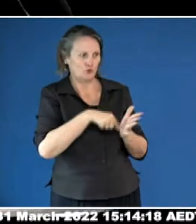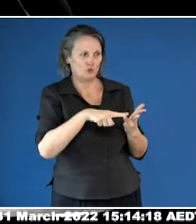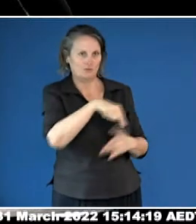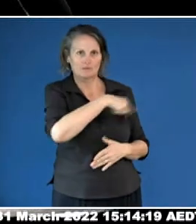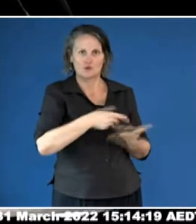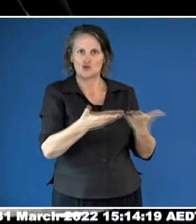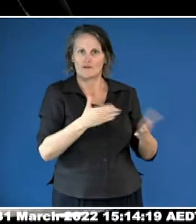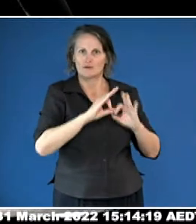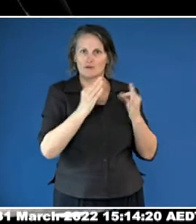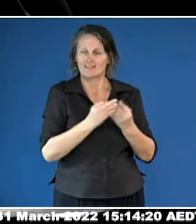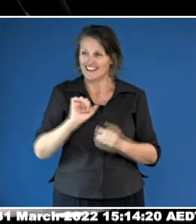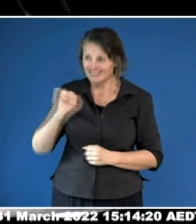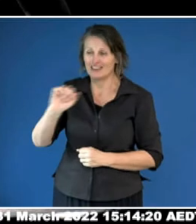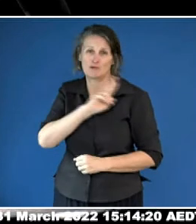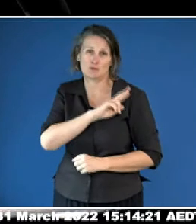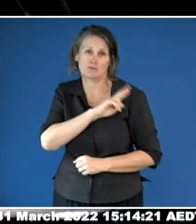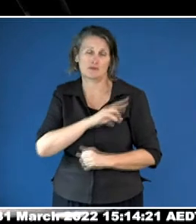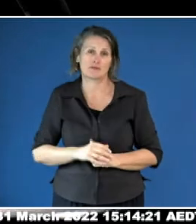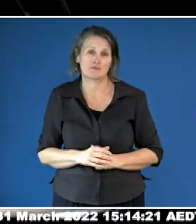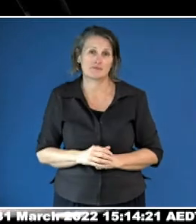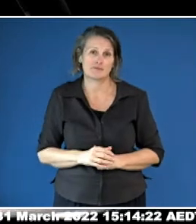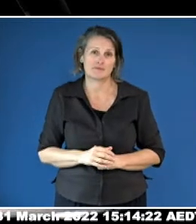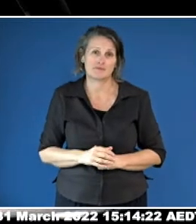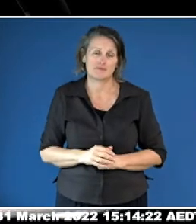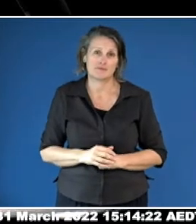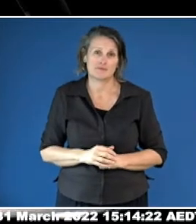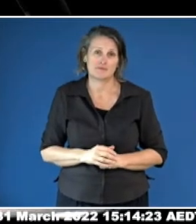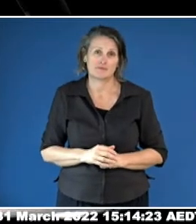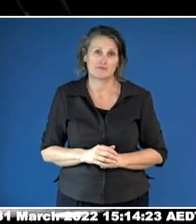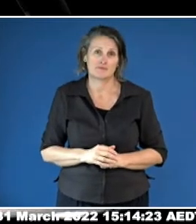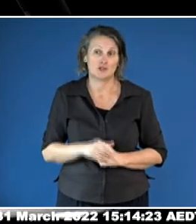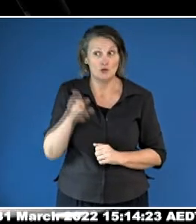and, therefore, there is responsibility to be able to not only give women with